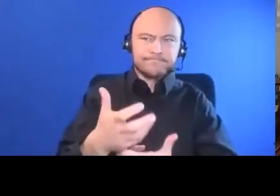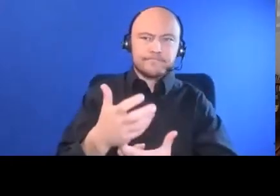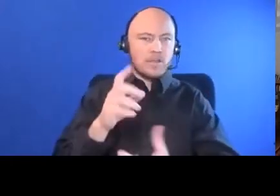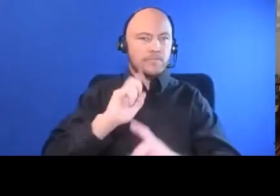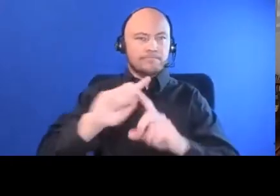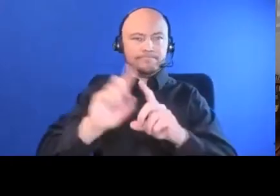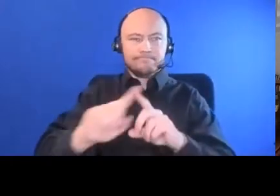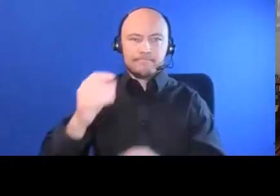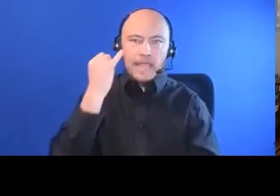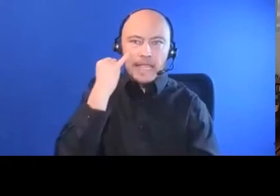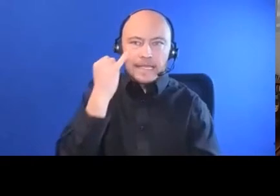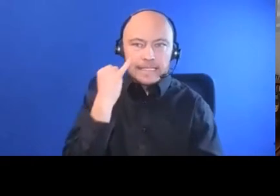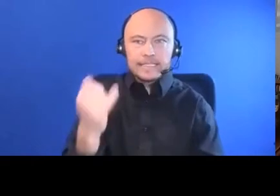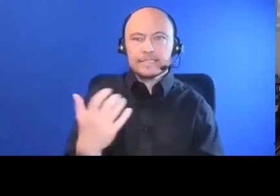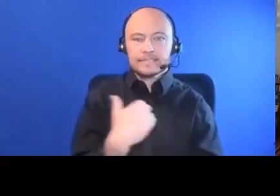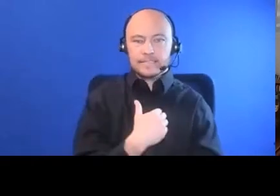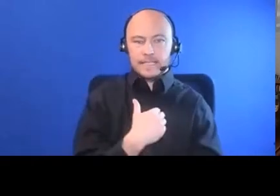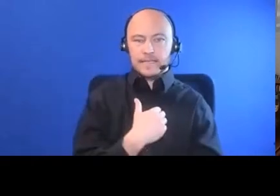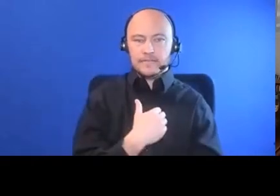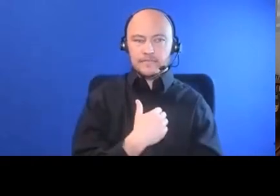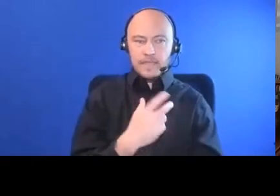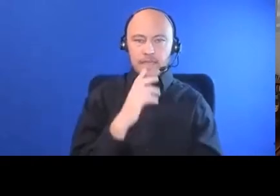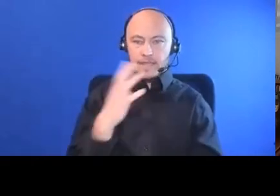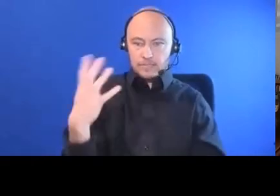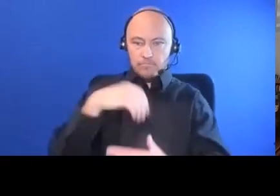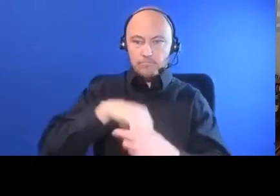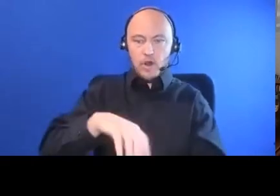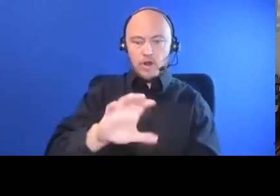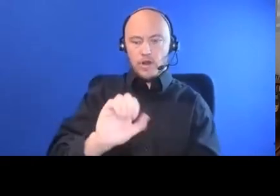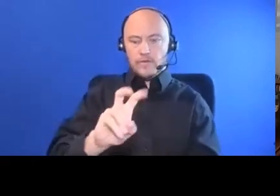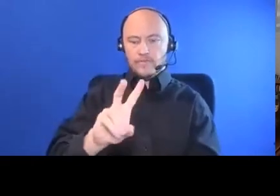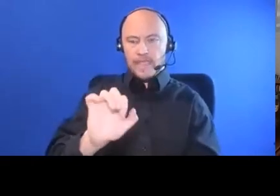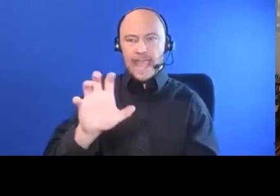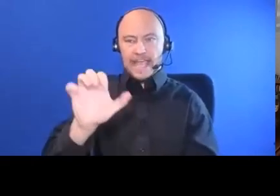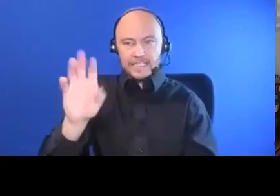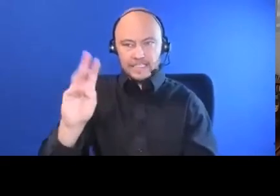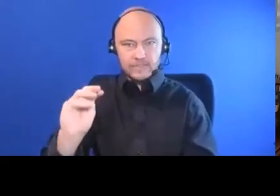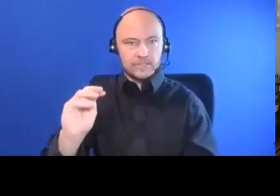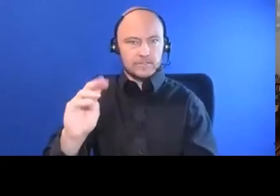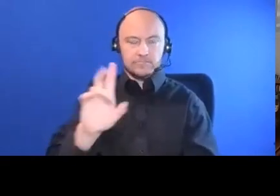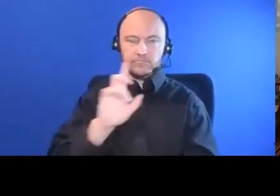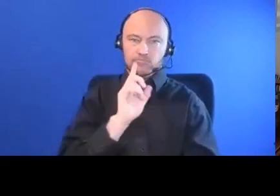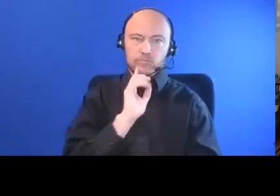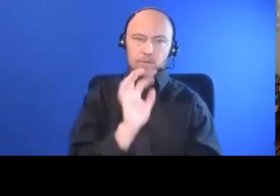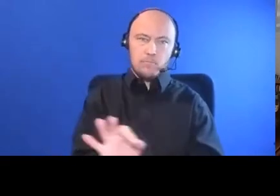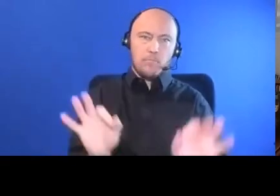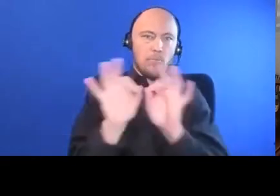and as a part of activism that's very critical in our culture and I think it's very important.